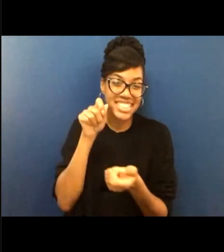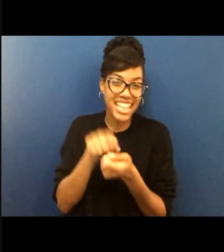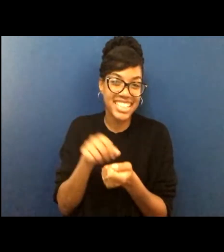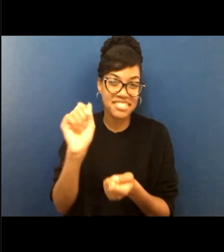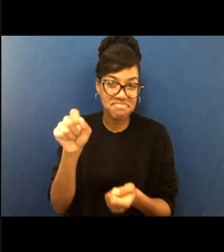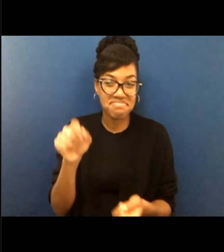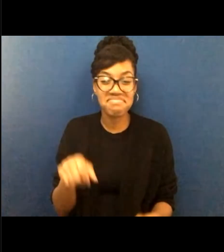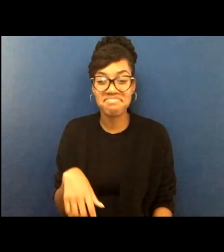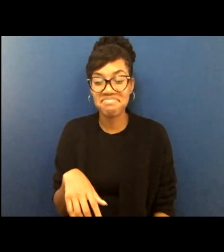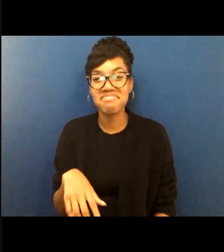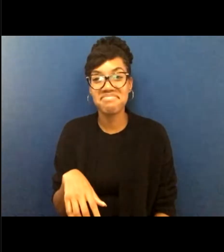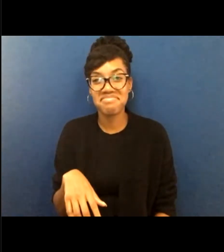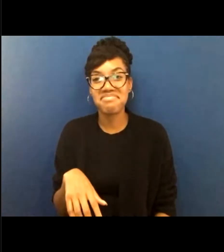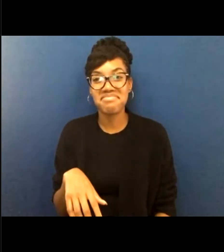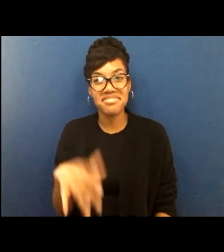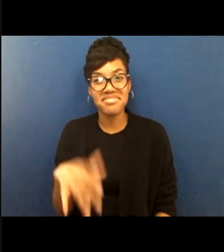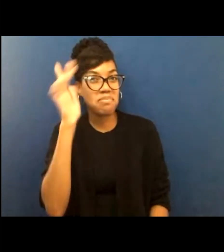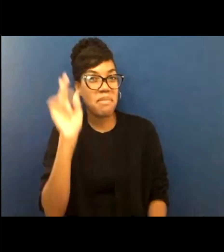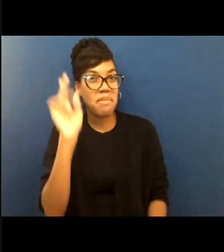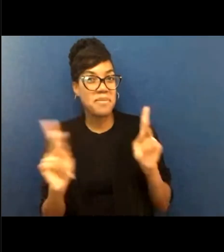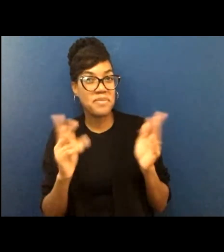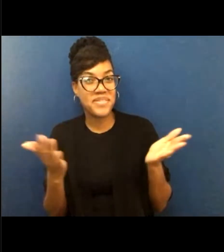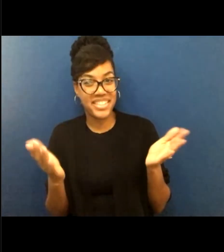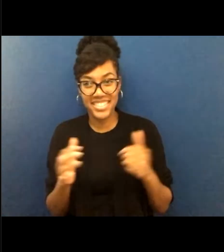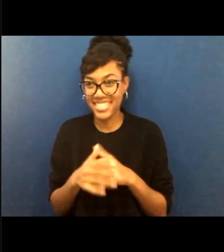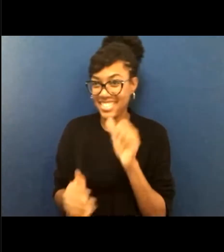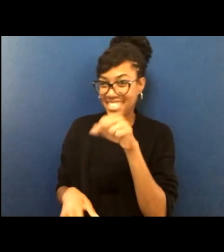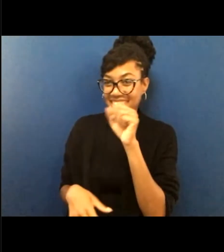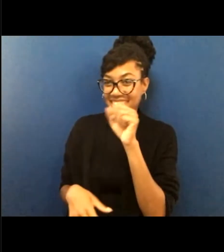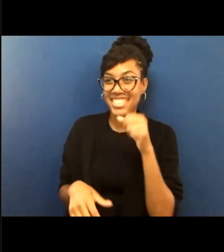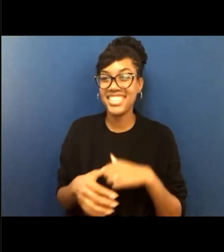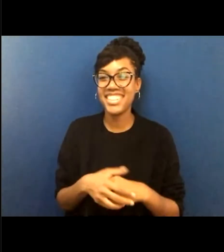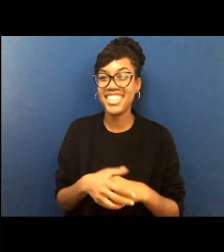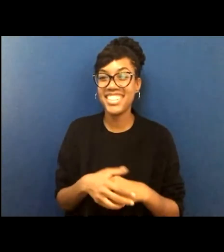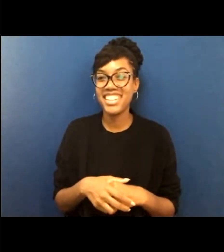[Lisa] Female, we've got some very smart people. We do.